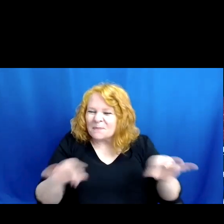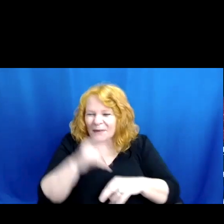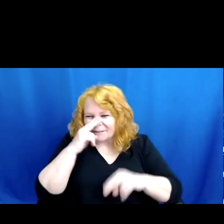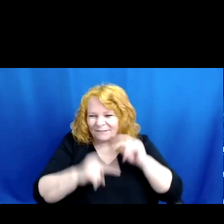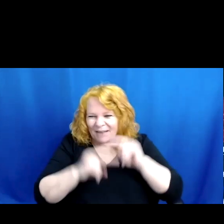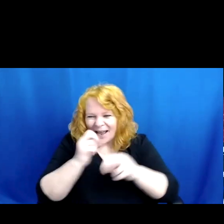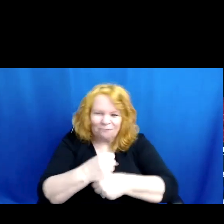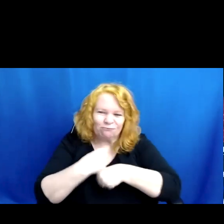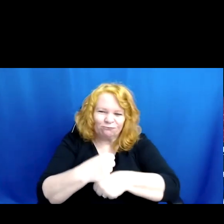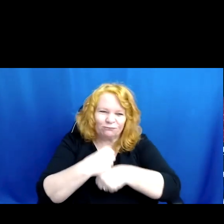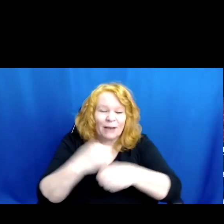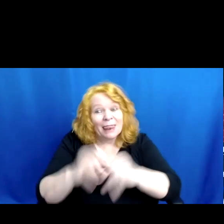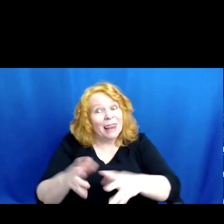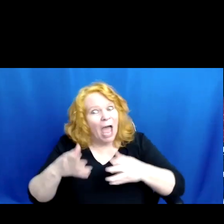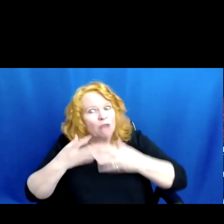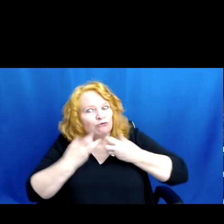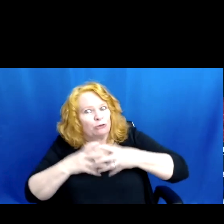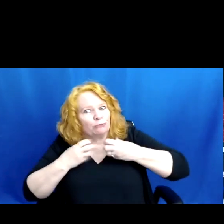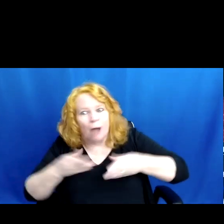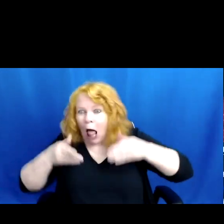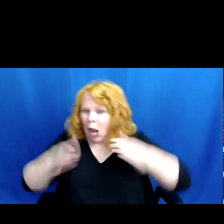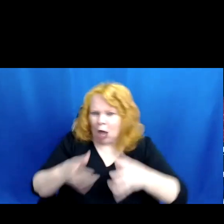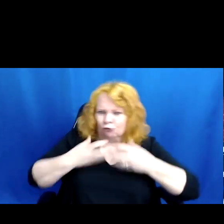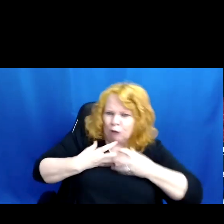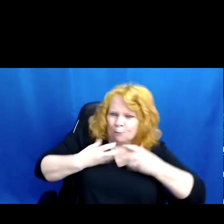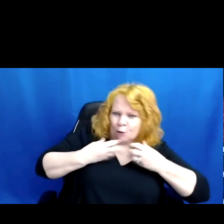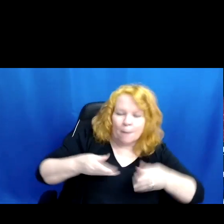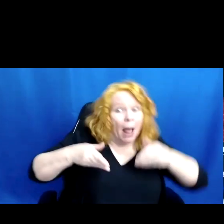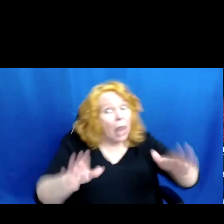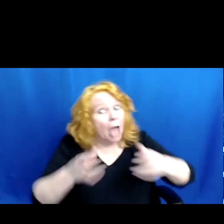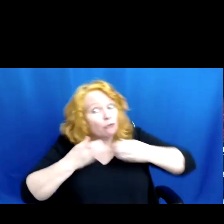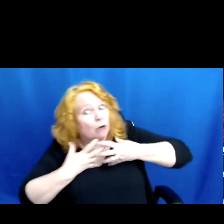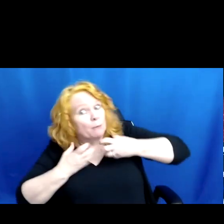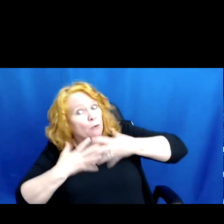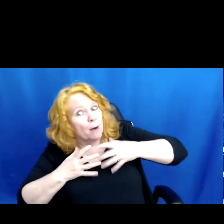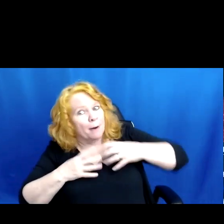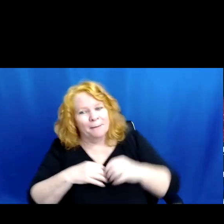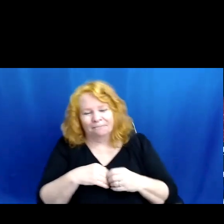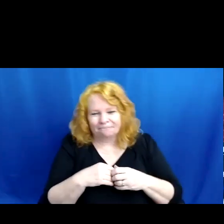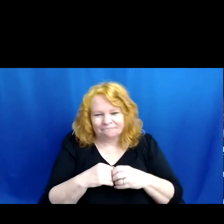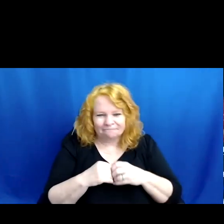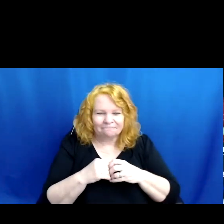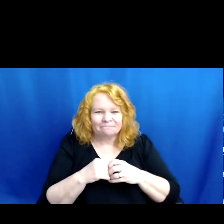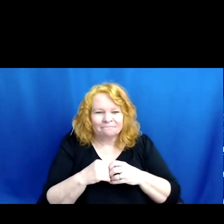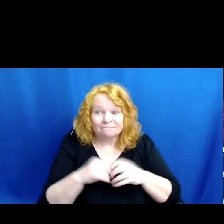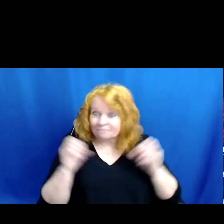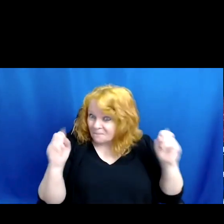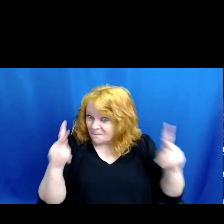Let's ribbit, ribbit. Okay so fun.